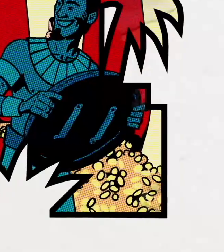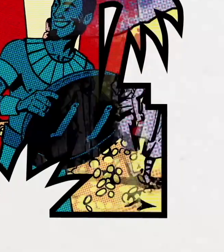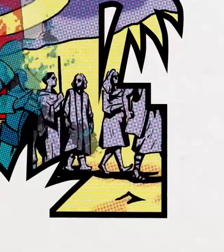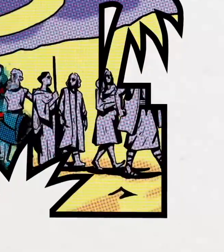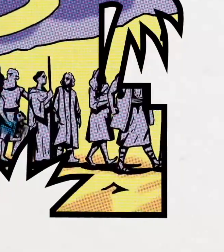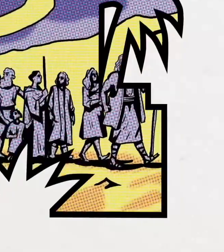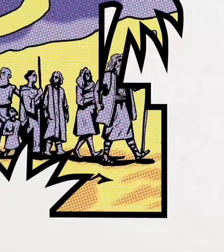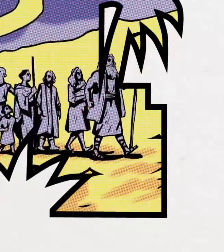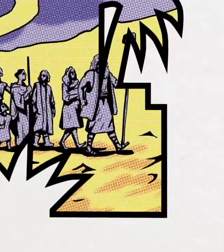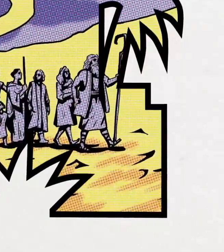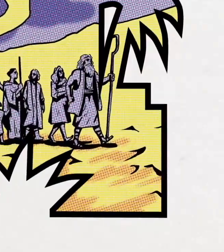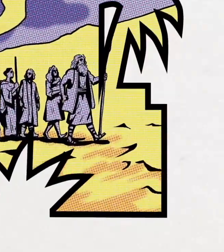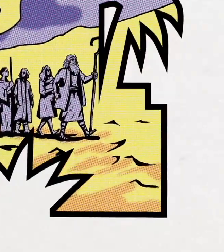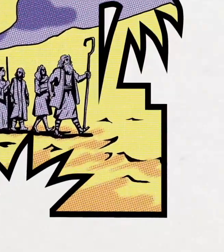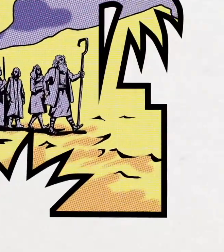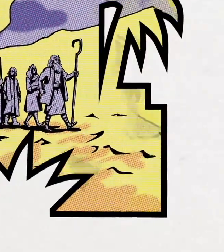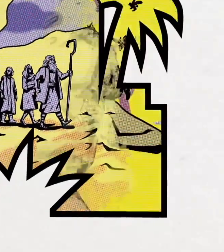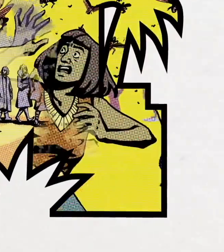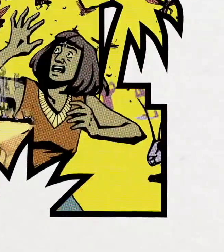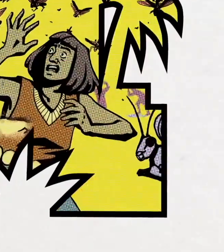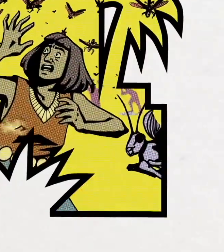memories of previous stories, which create expectation.